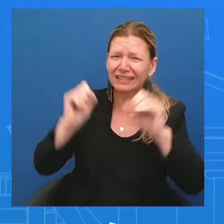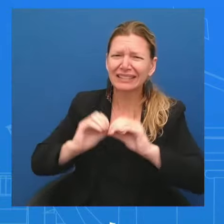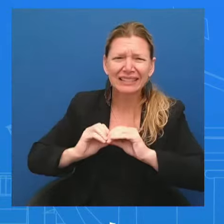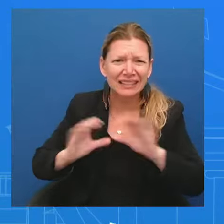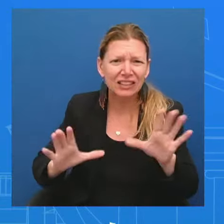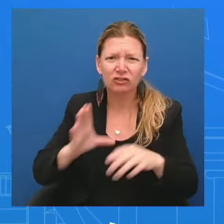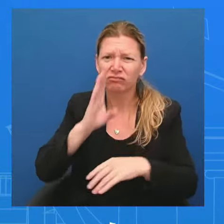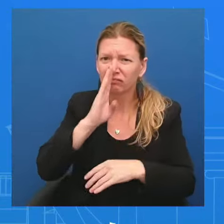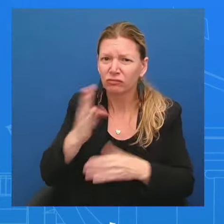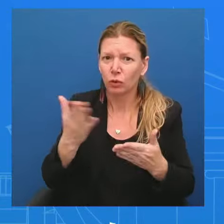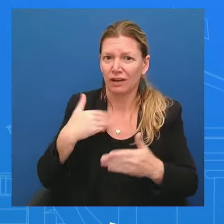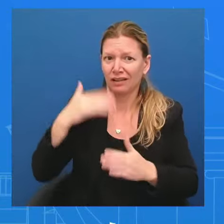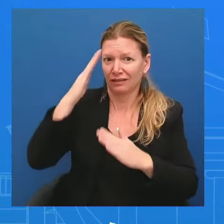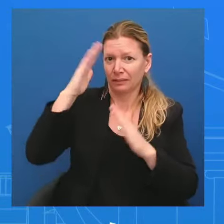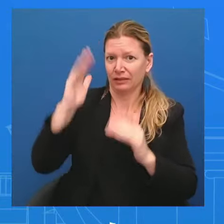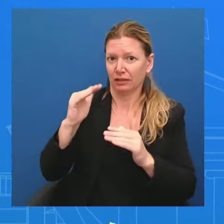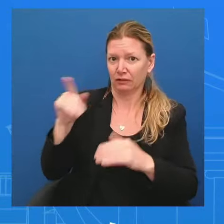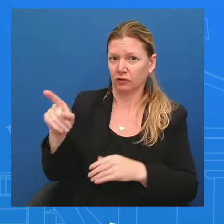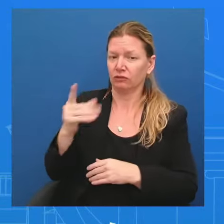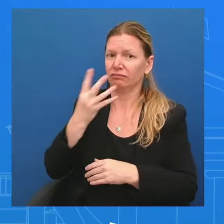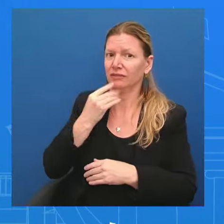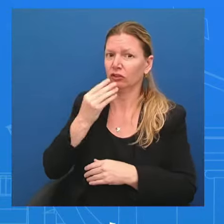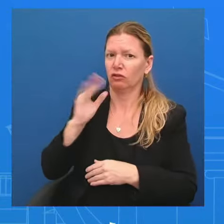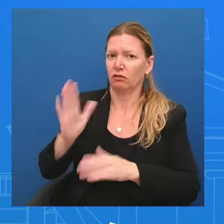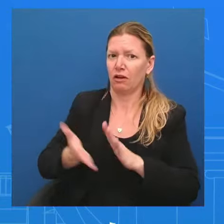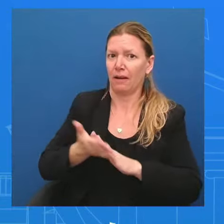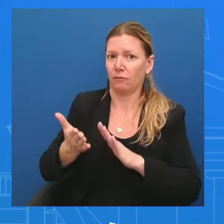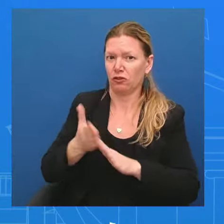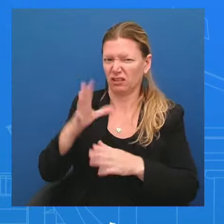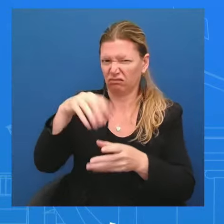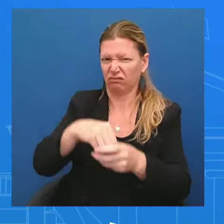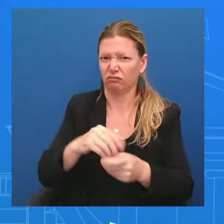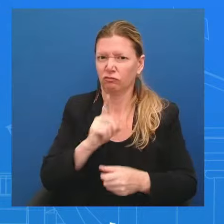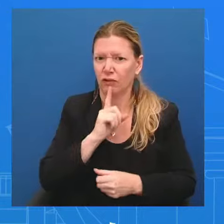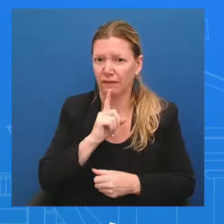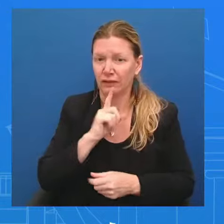in Rafah specifically, but in Gaza at large. We don't support,